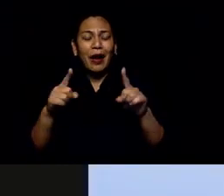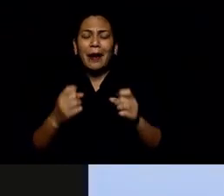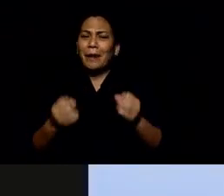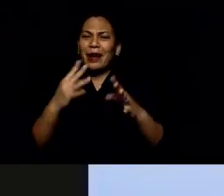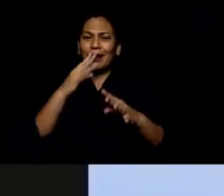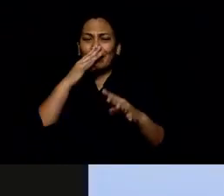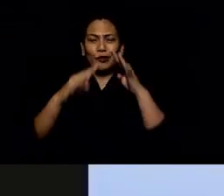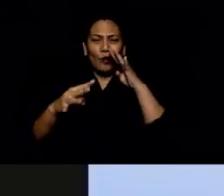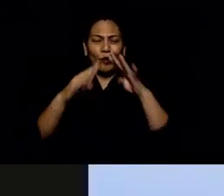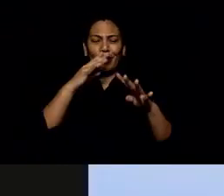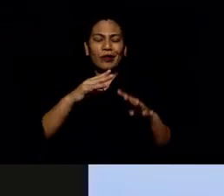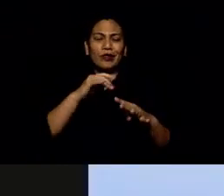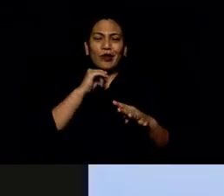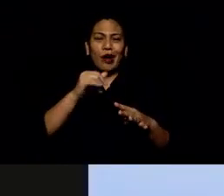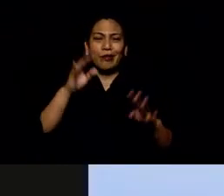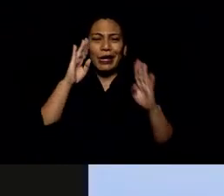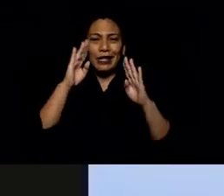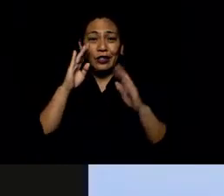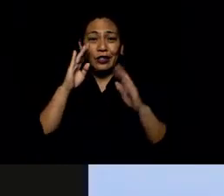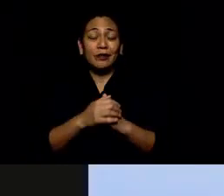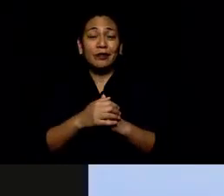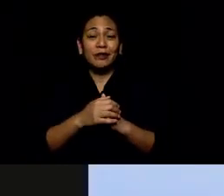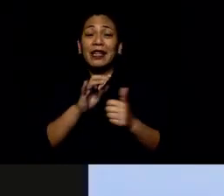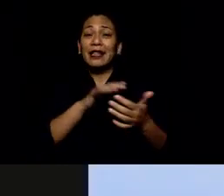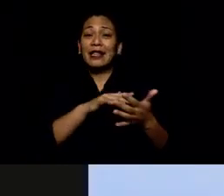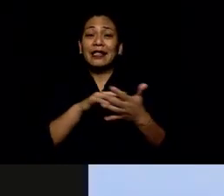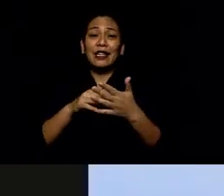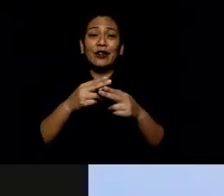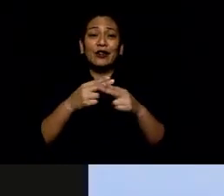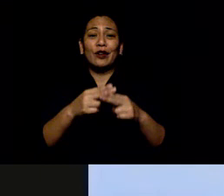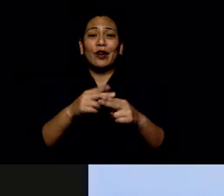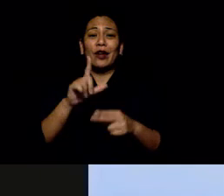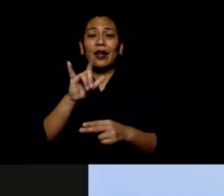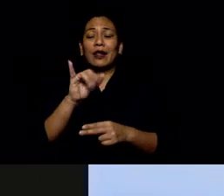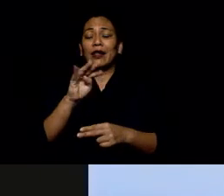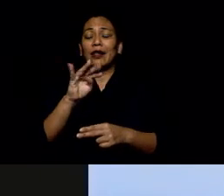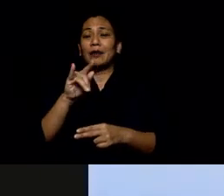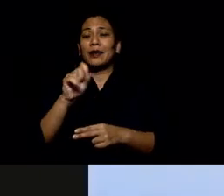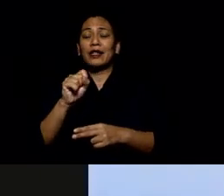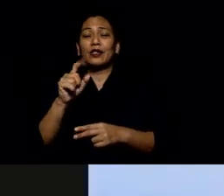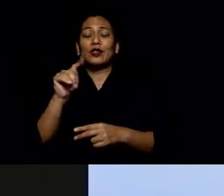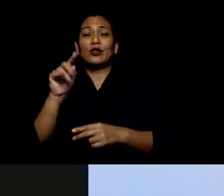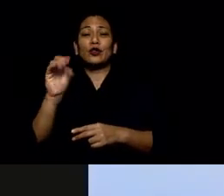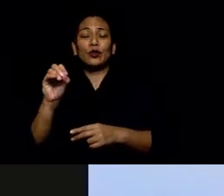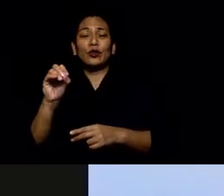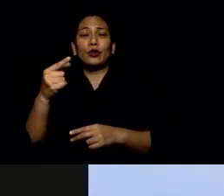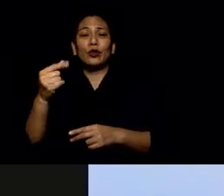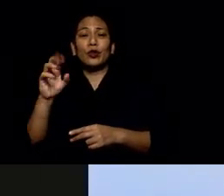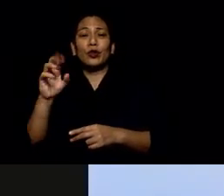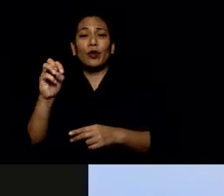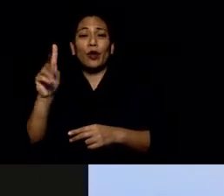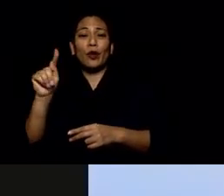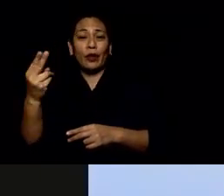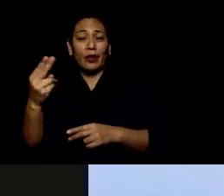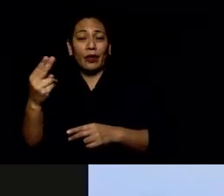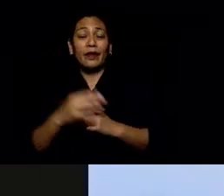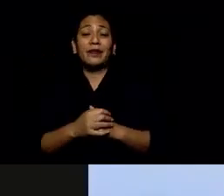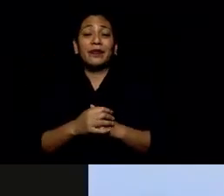And the study I'm referring to is: Limits to Growth. It was a report to the Club of Rome, and it was looking at the